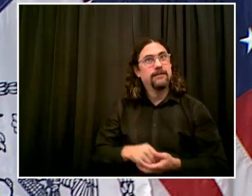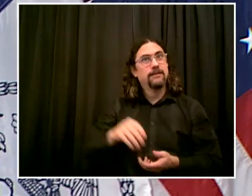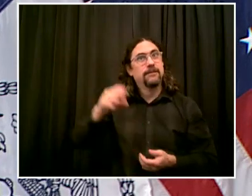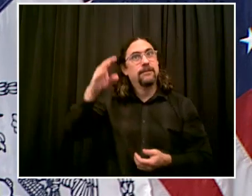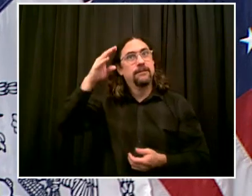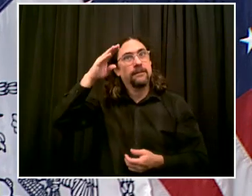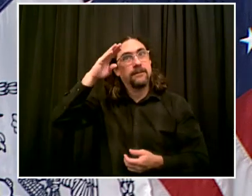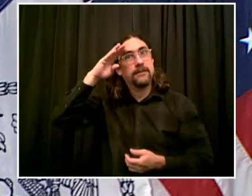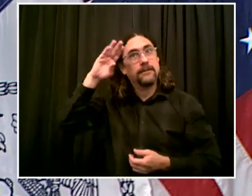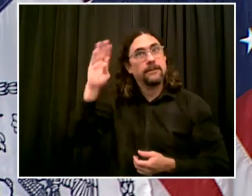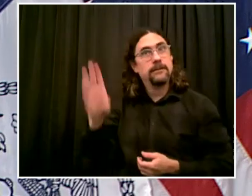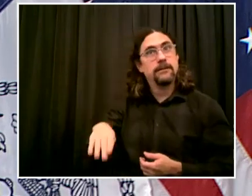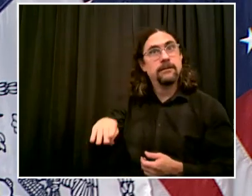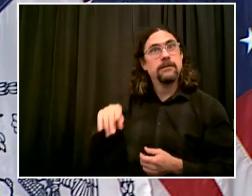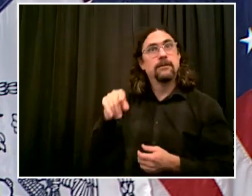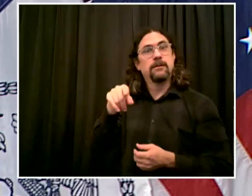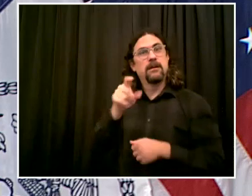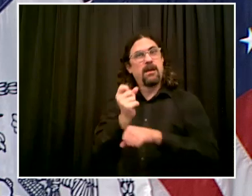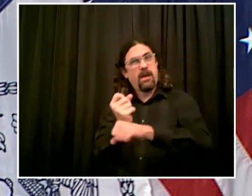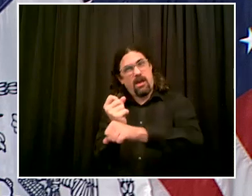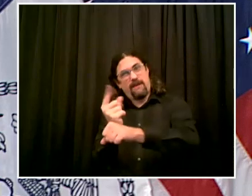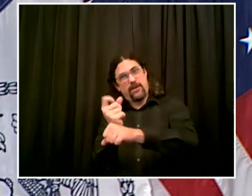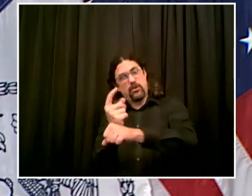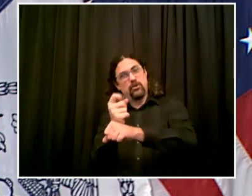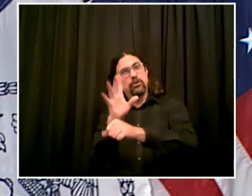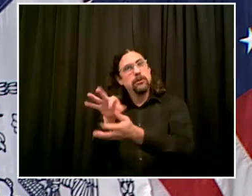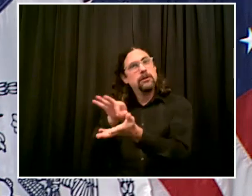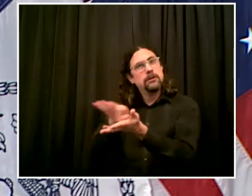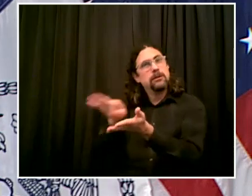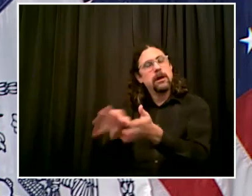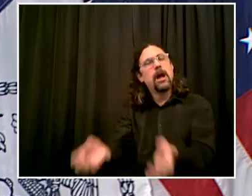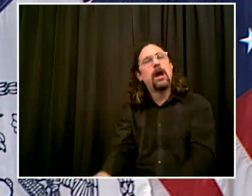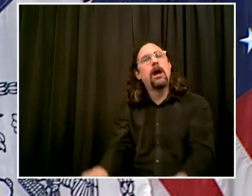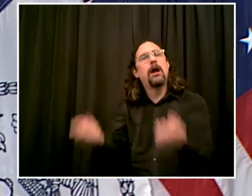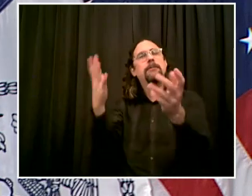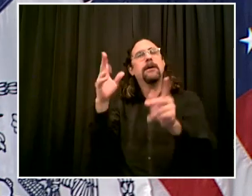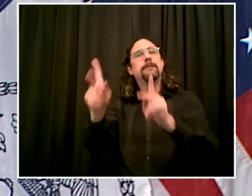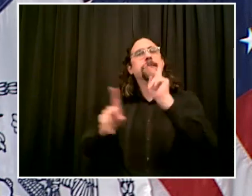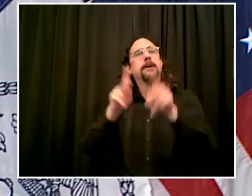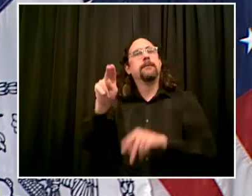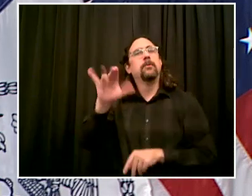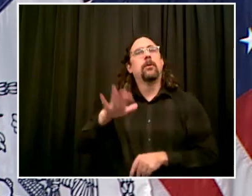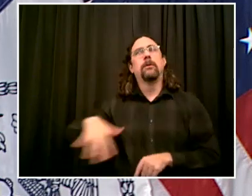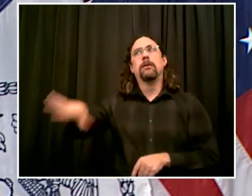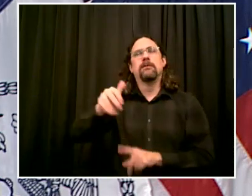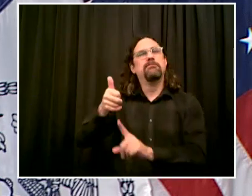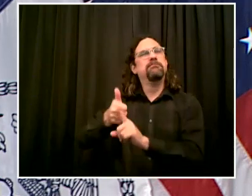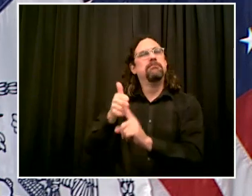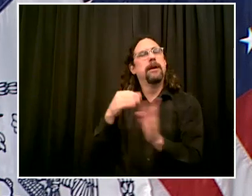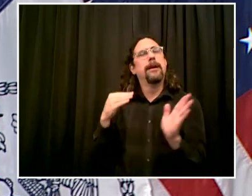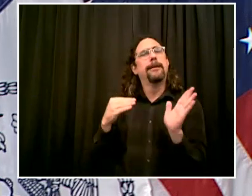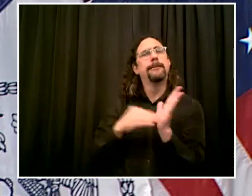BECAUSE UP TO FEBRUARY, OUR ECONOMY WAS BOOMING AND PEOPLE FROM ALL OVER THE WORLD WANTED TO COME HERE SENSING OPPORTUNITY, AND THEY WILL GAAI.N